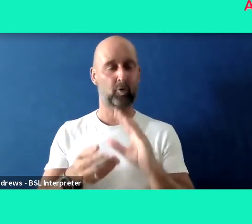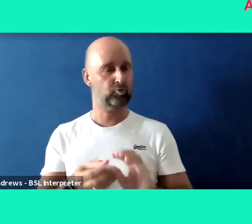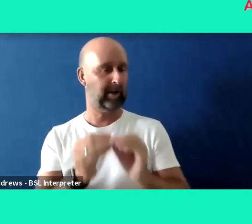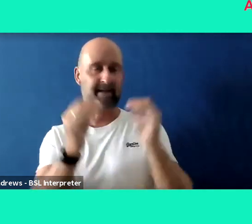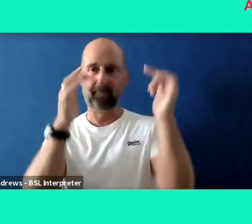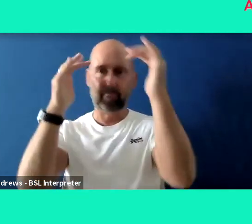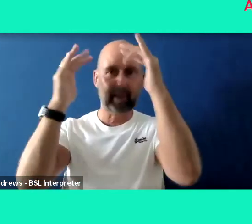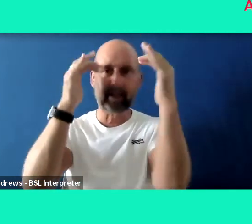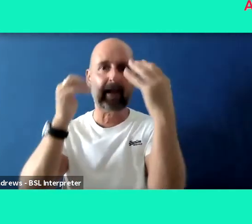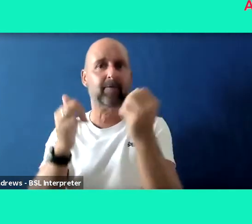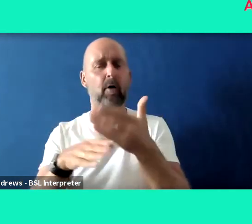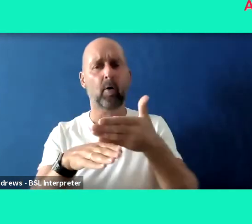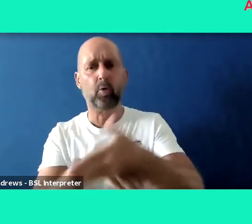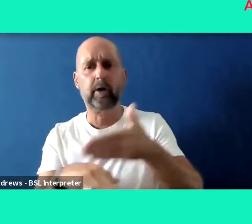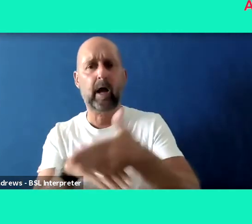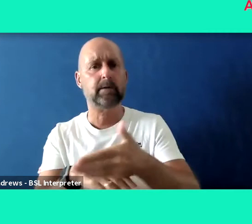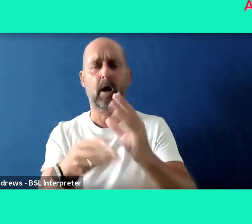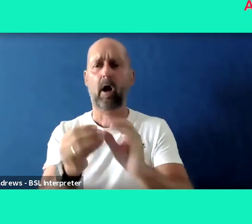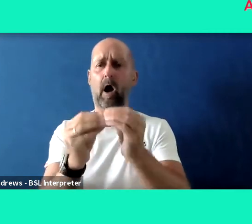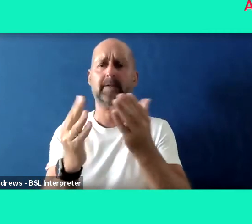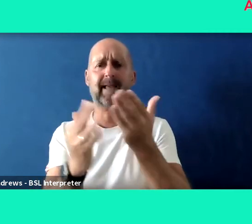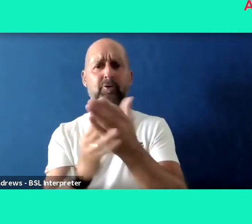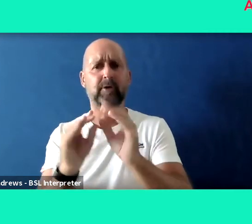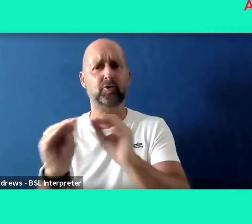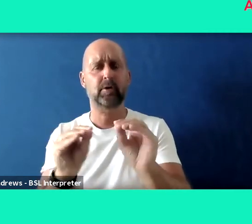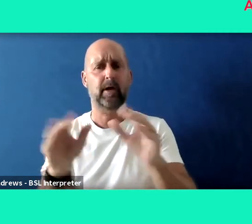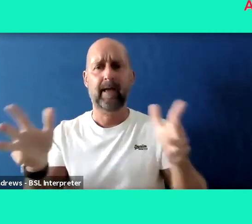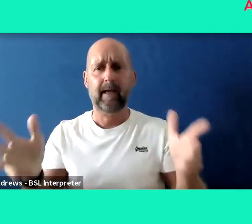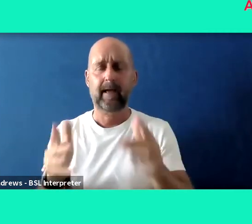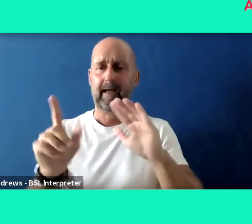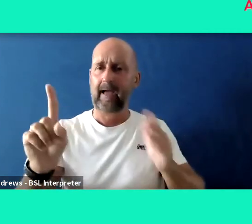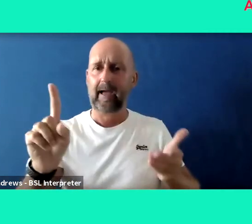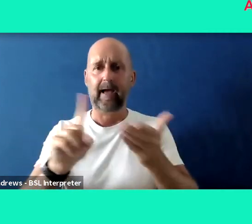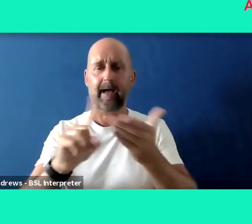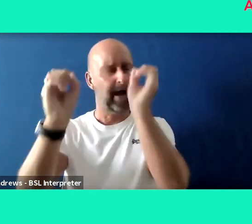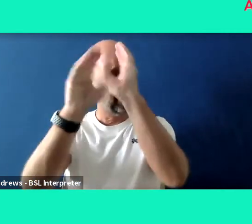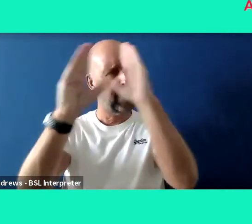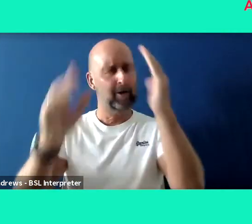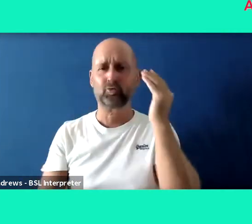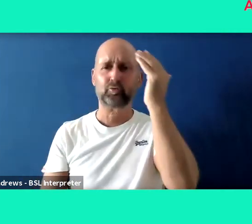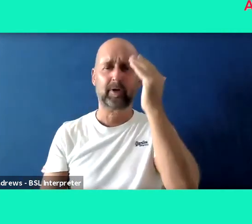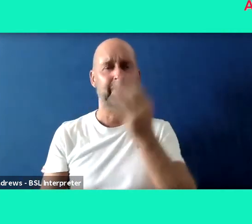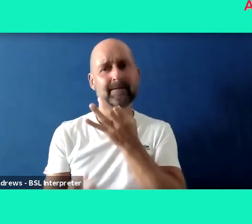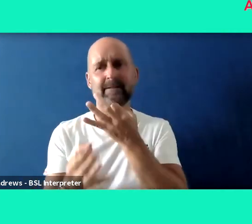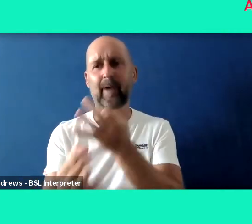work hard to make arts education an aspirational and desirable route to steer one’s life,